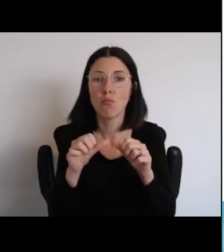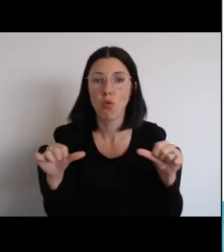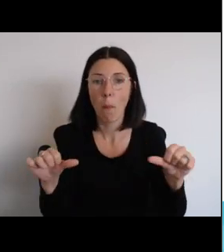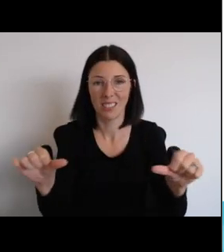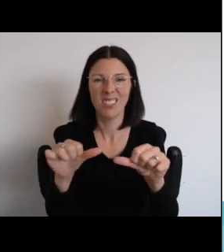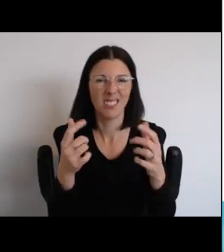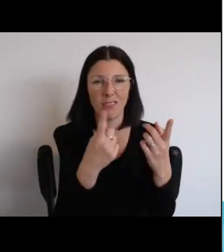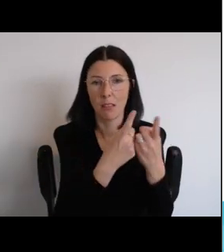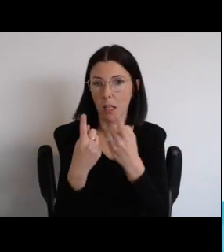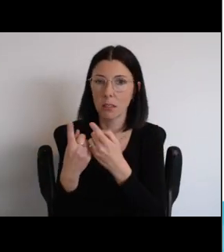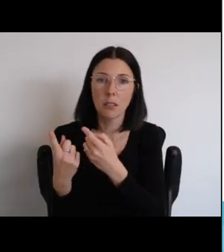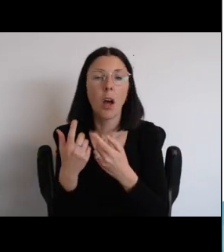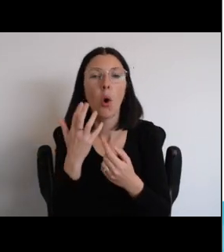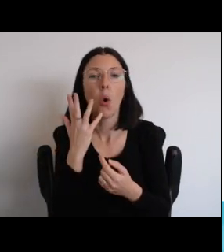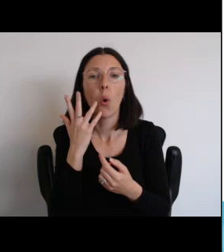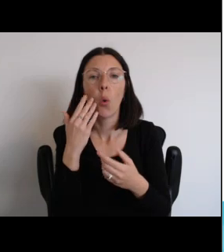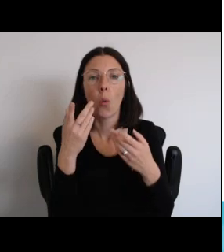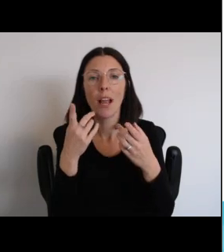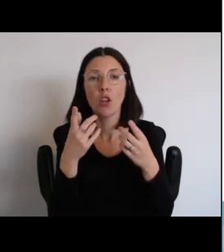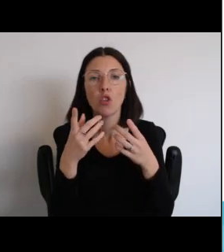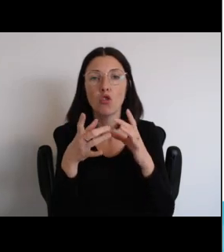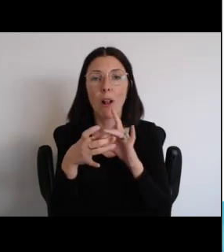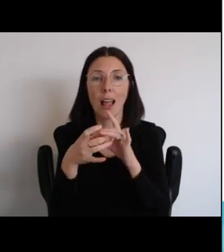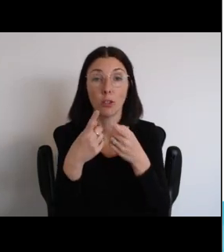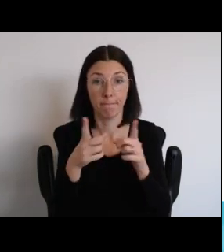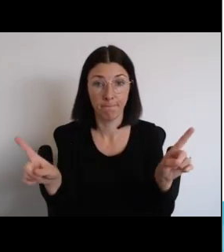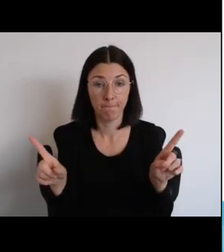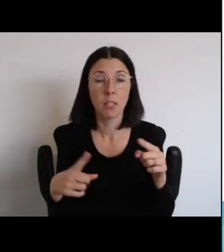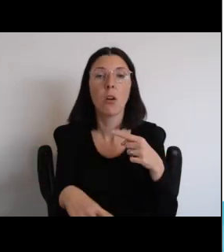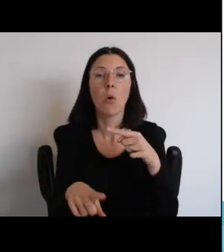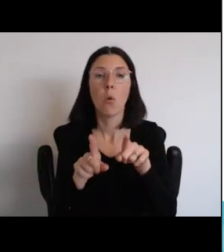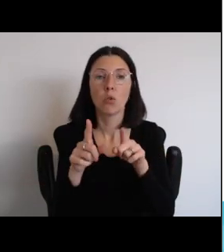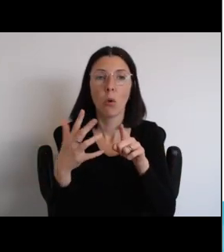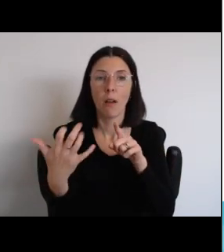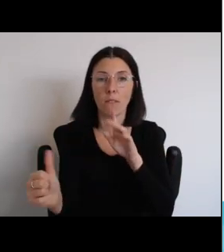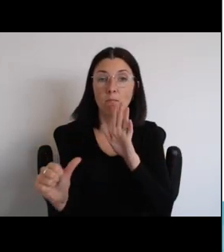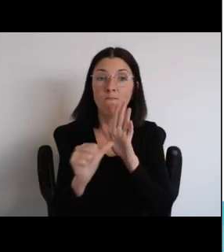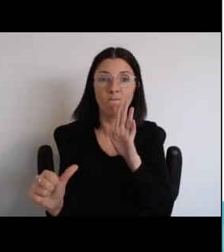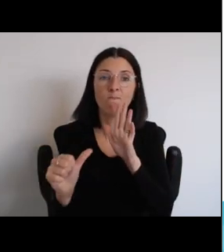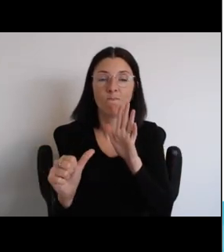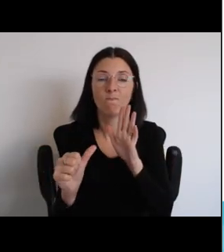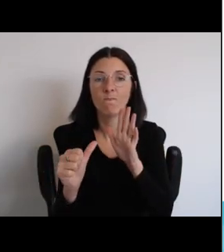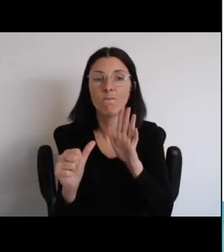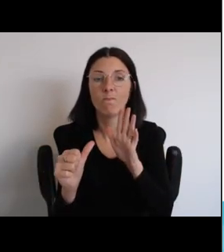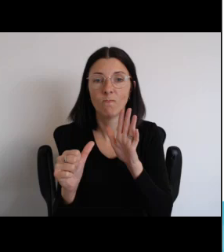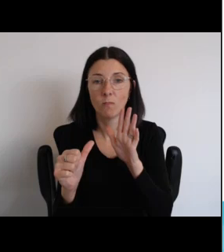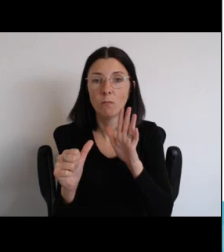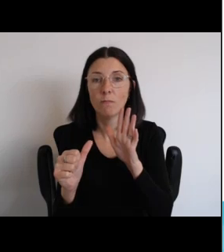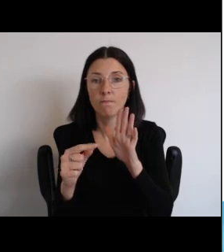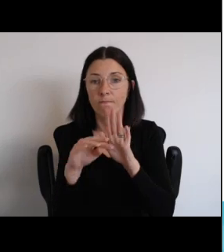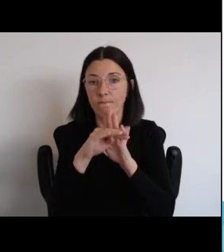well as imposing some fairly strict duties around um providing disclosure around financial matters